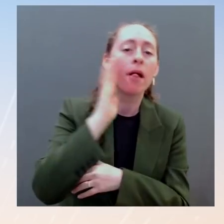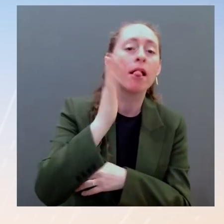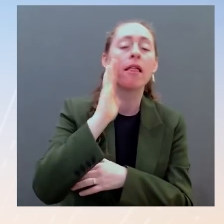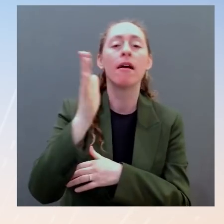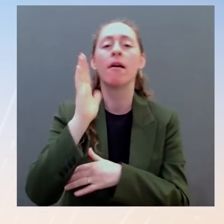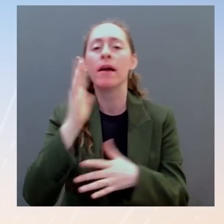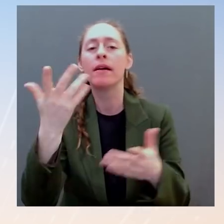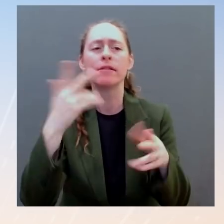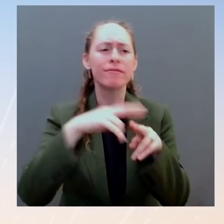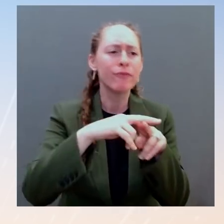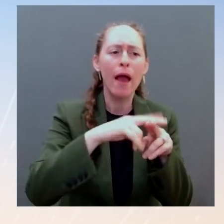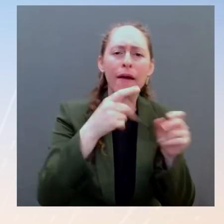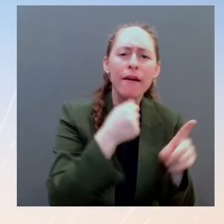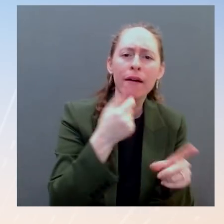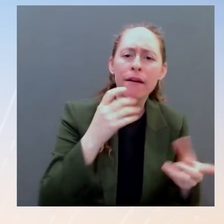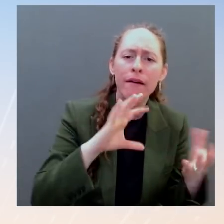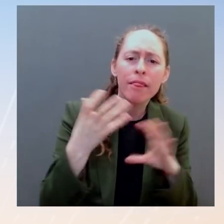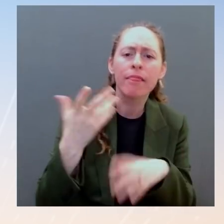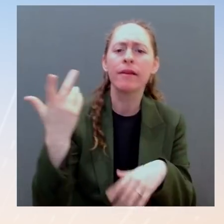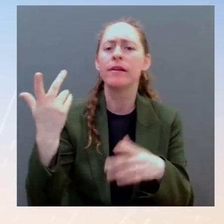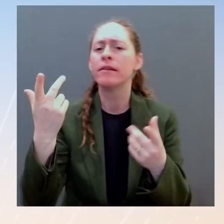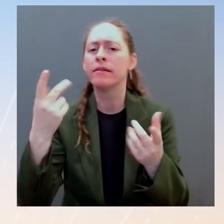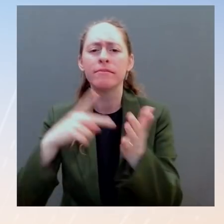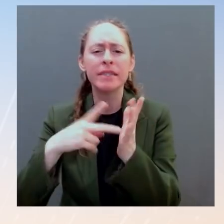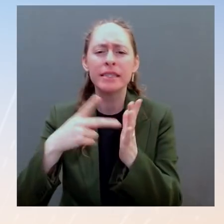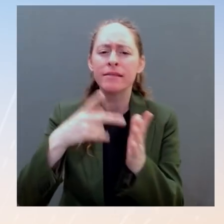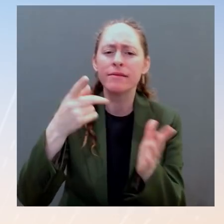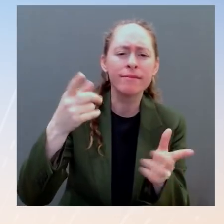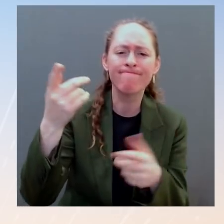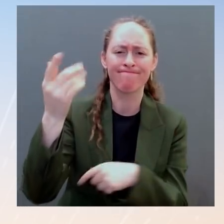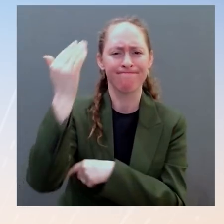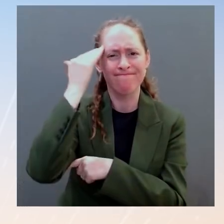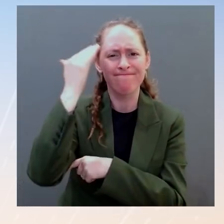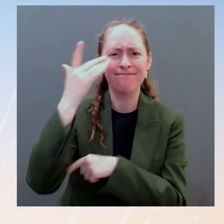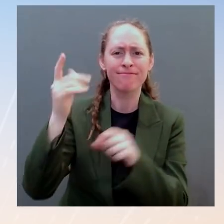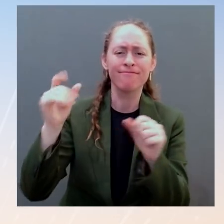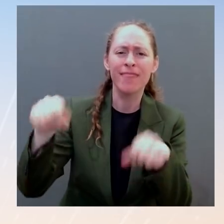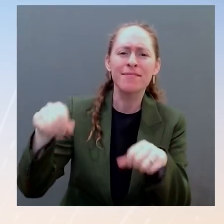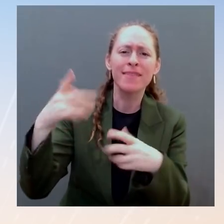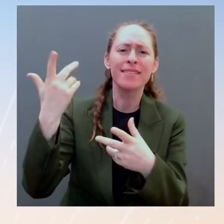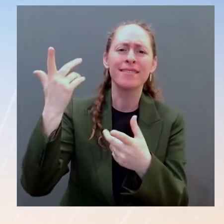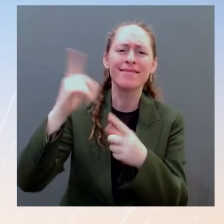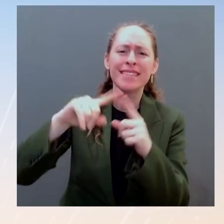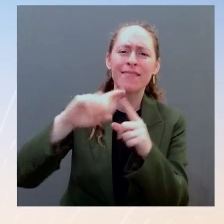and other critical commodities across the country. This breakdown in service has also forced grain shippers